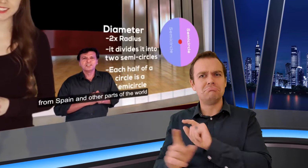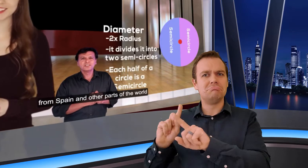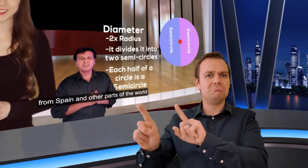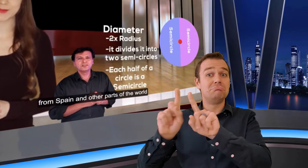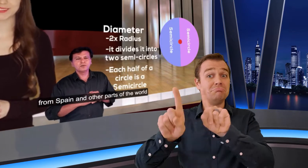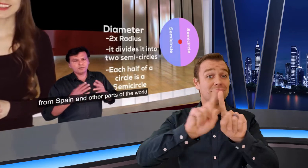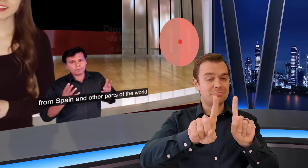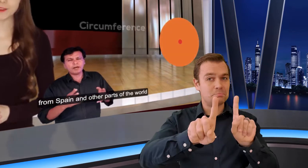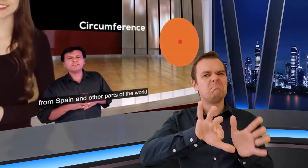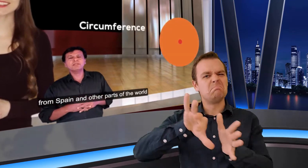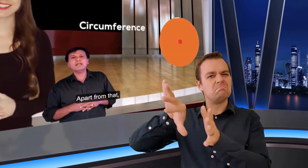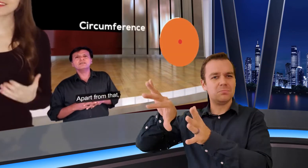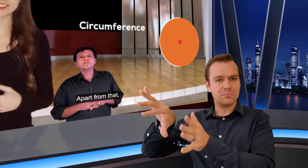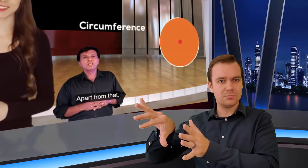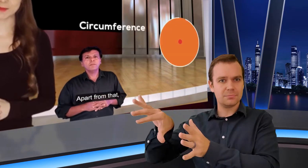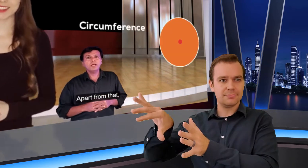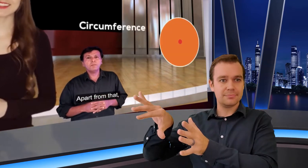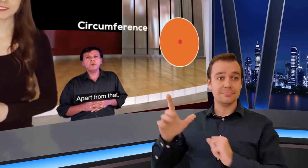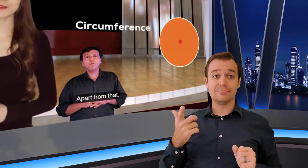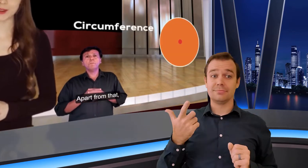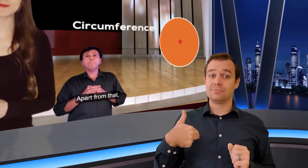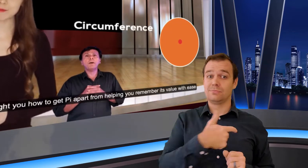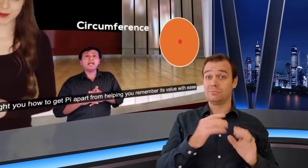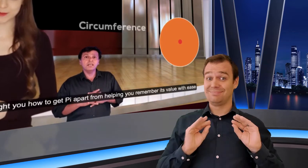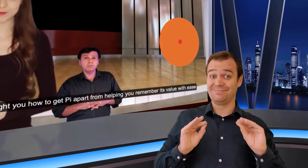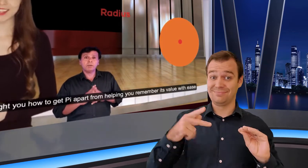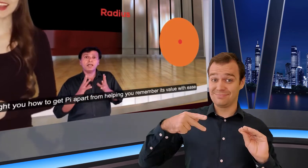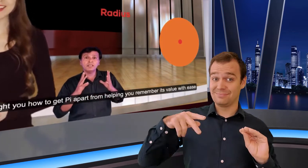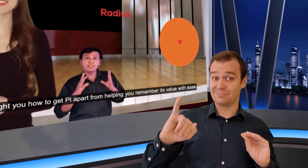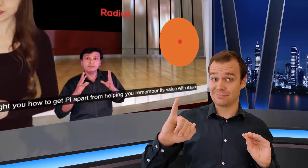from Spain and other parts of the world Apart from that,